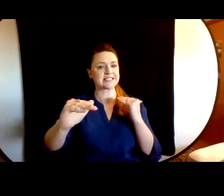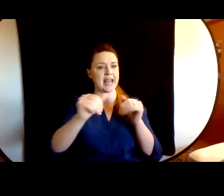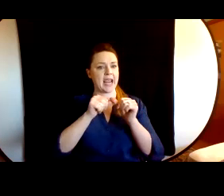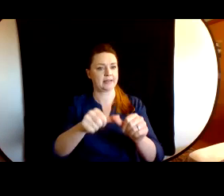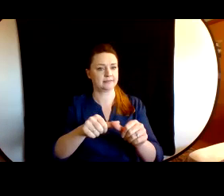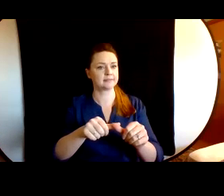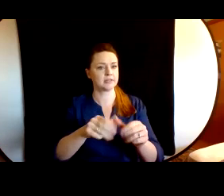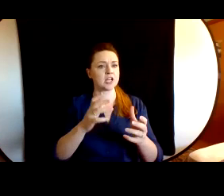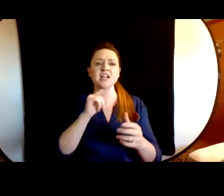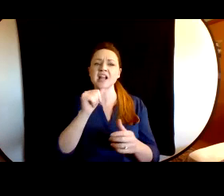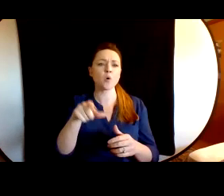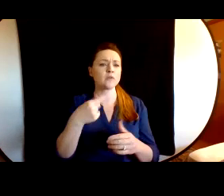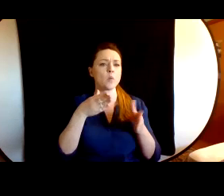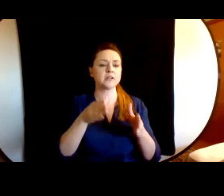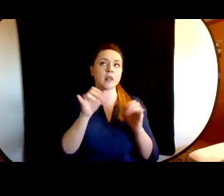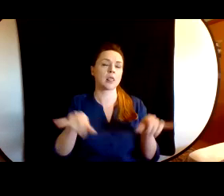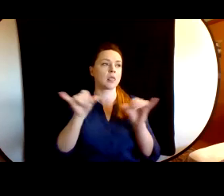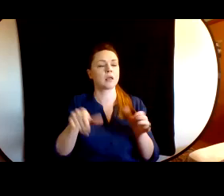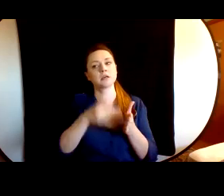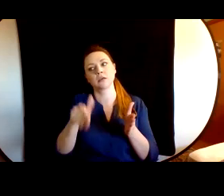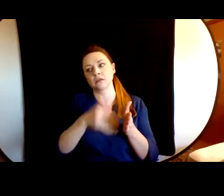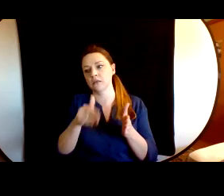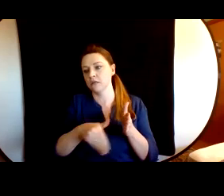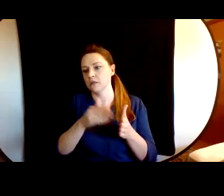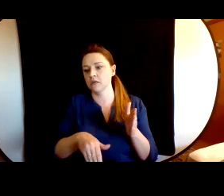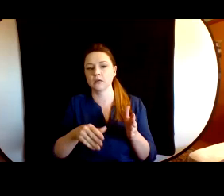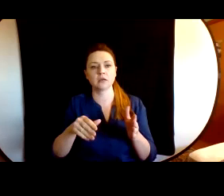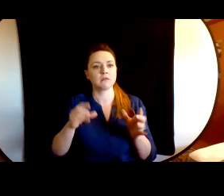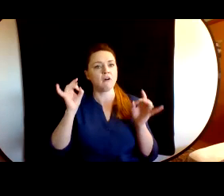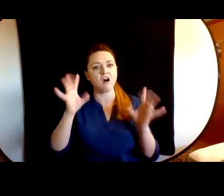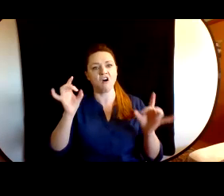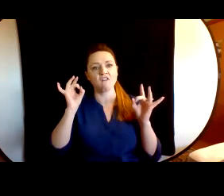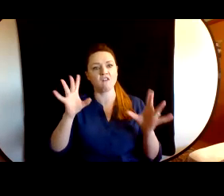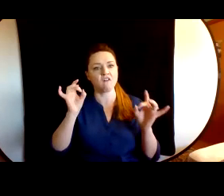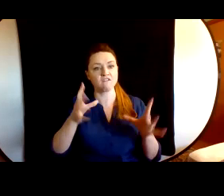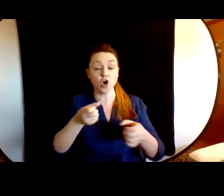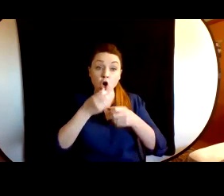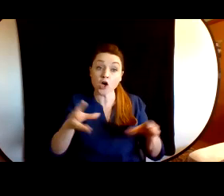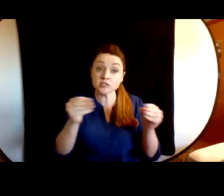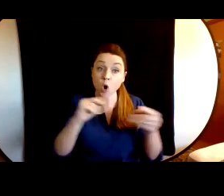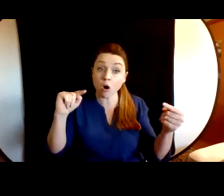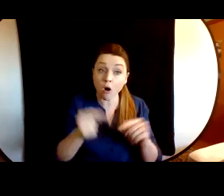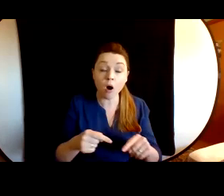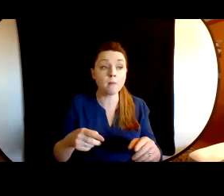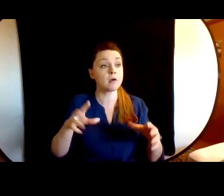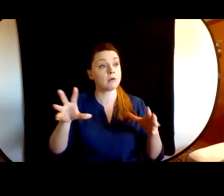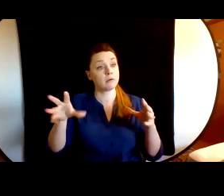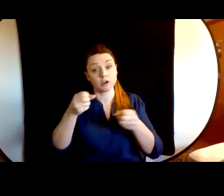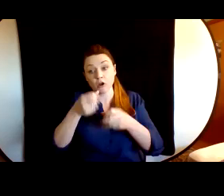that doesn't just keep repeating itself, disaster after disaster, which can cause additional harm. It can cause additional problems. And so we wanna make sure